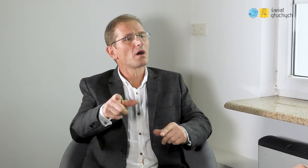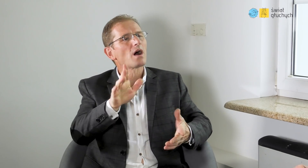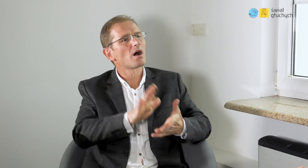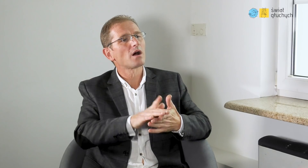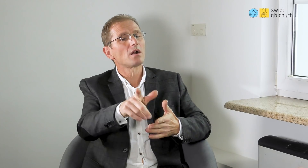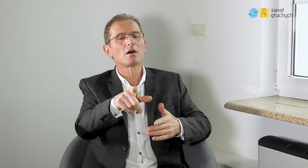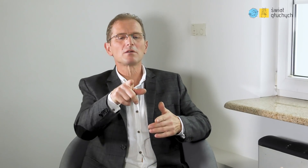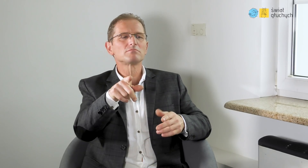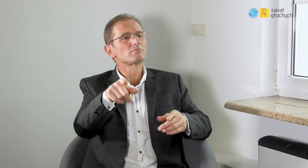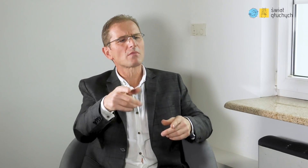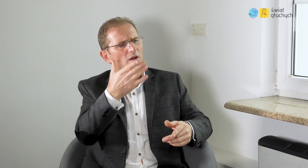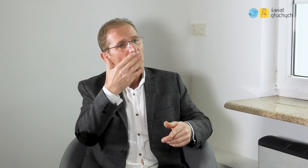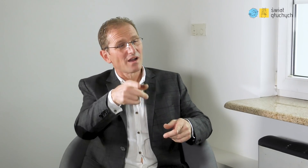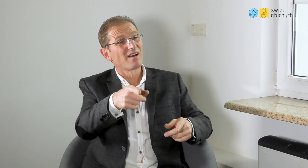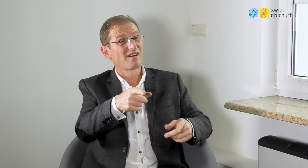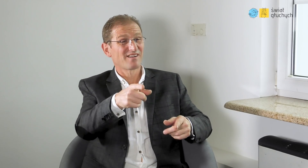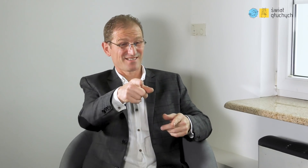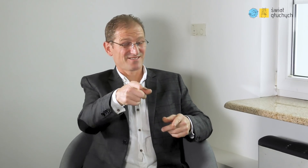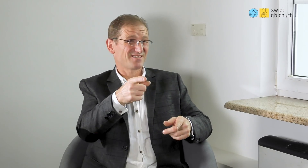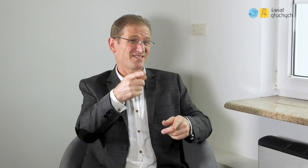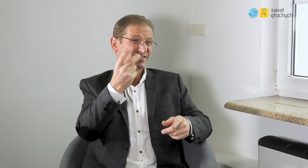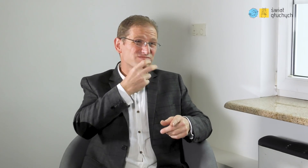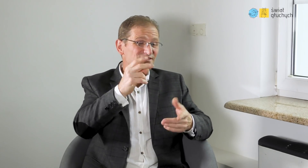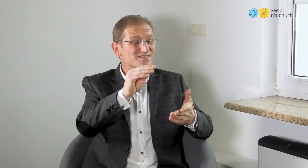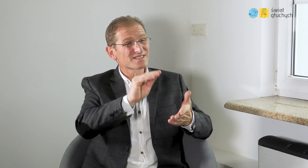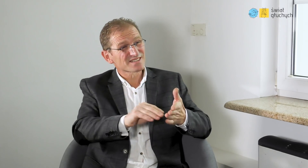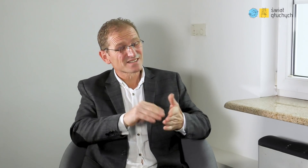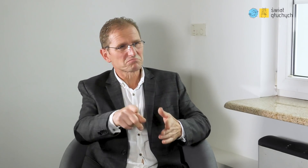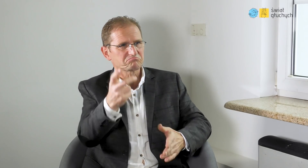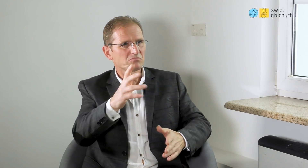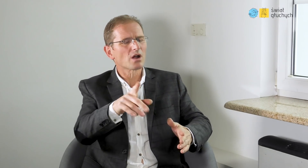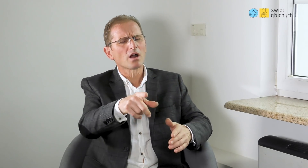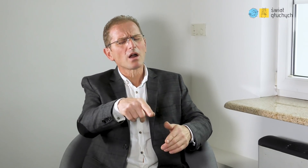They were not interested in whether you know Polish, Whether you can read write in Polish.